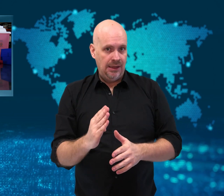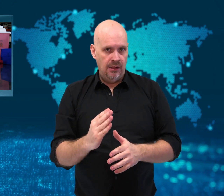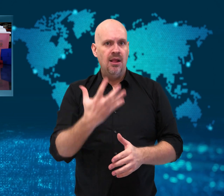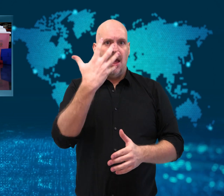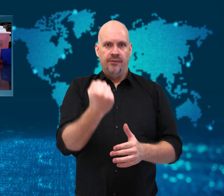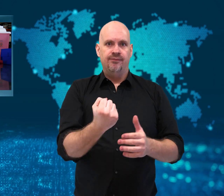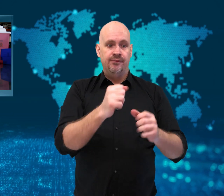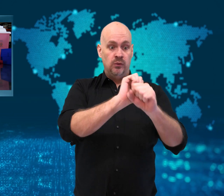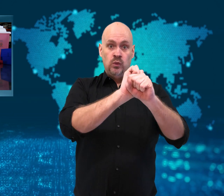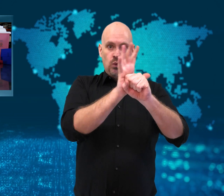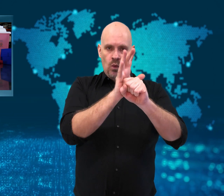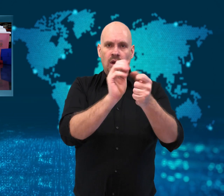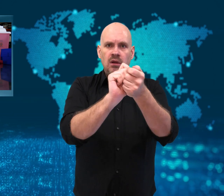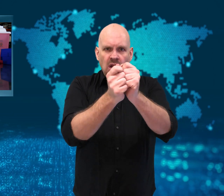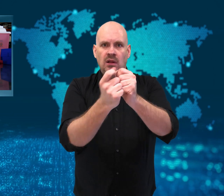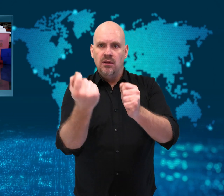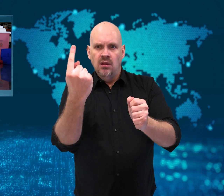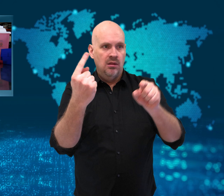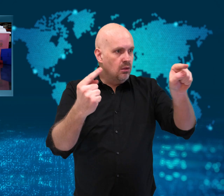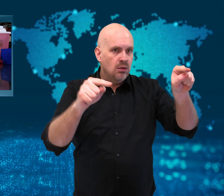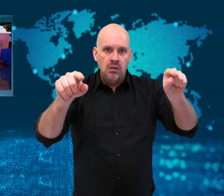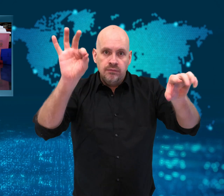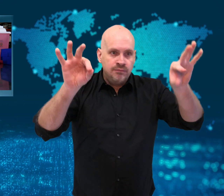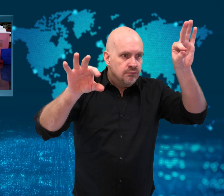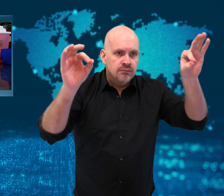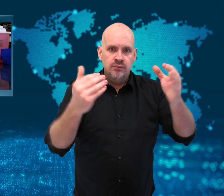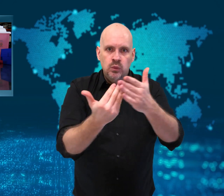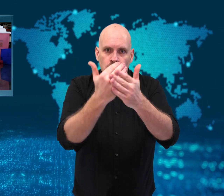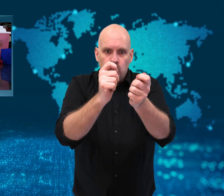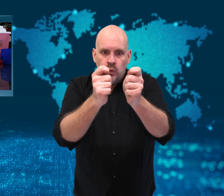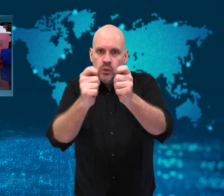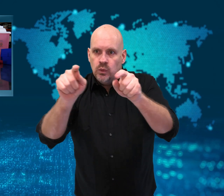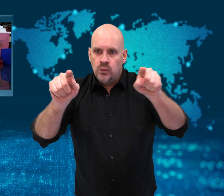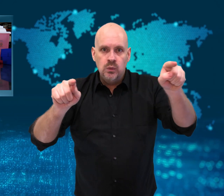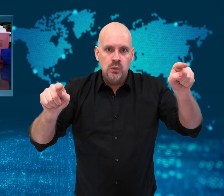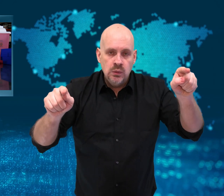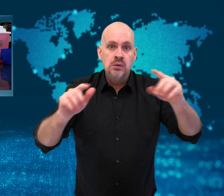South Africa, the US, and Brazil,